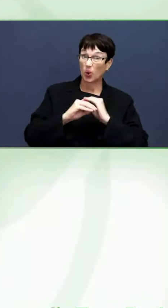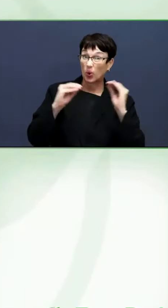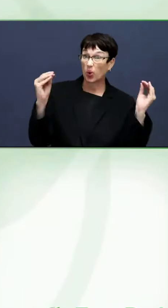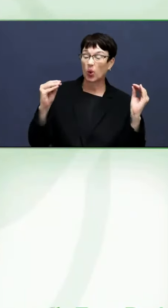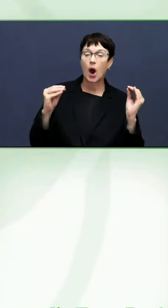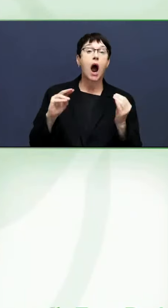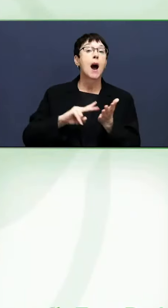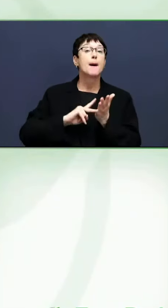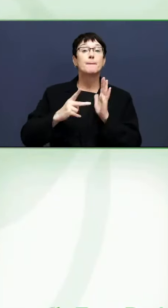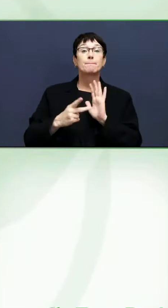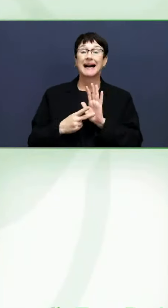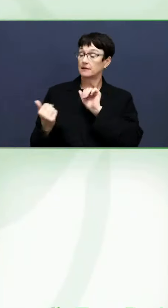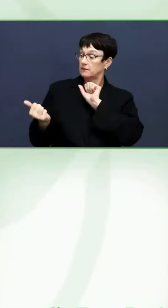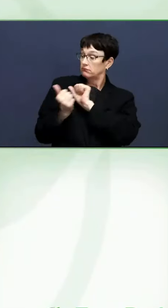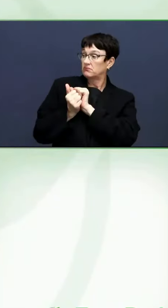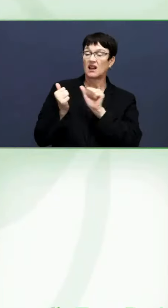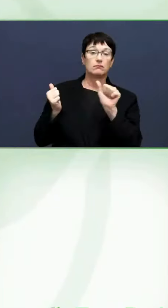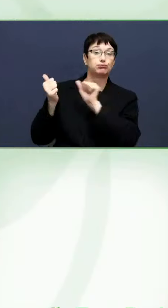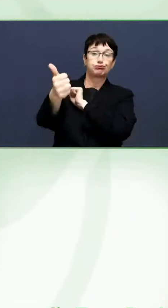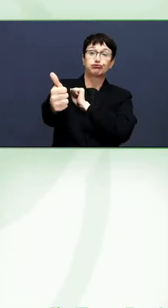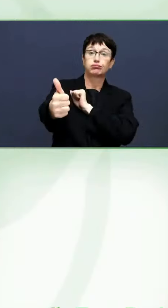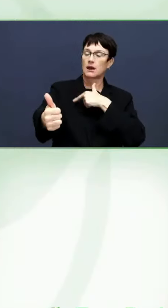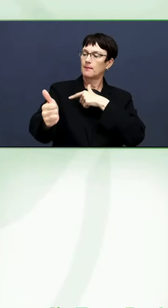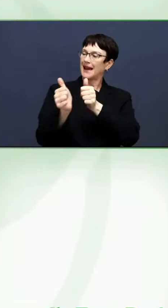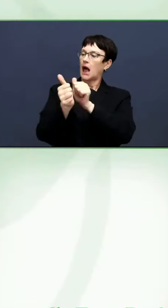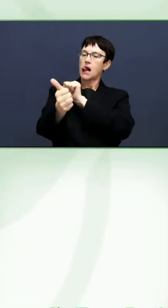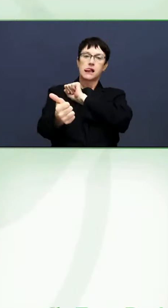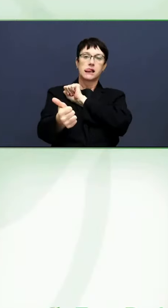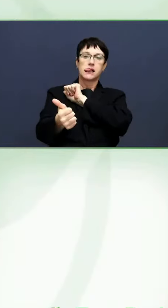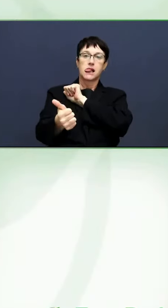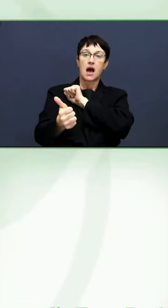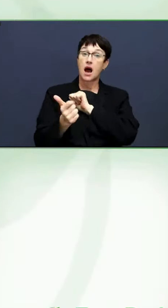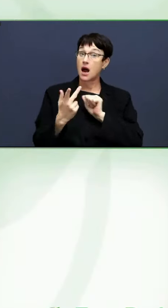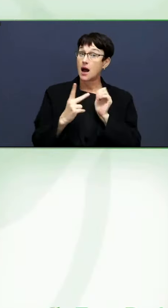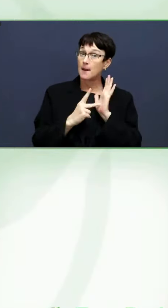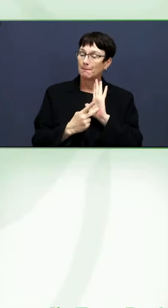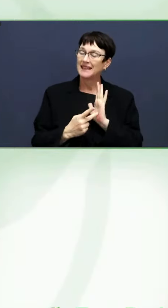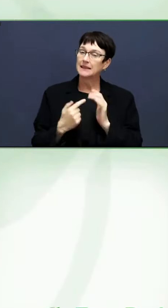I rely on my assistive technology to aid my academic success.